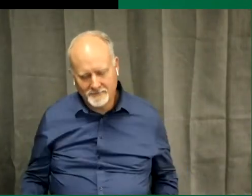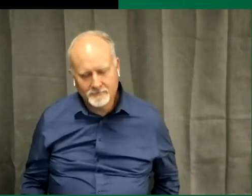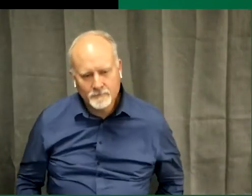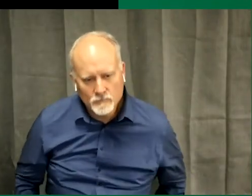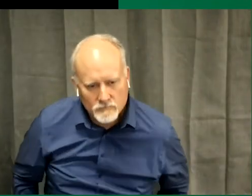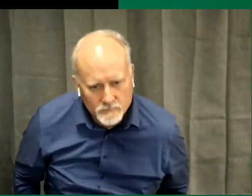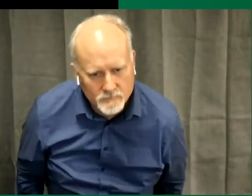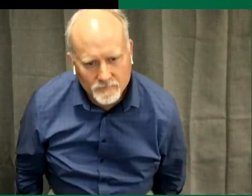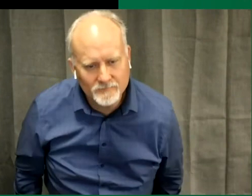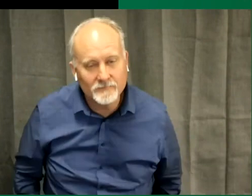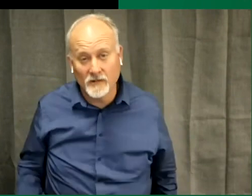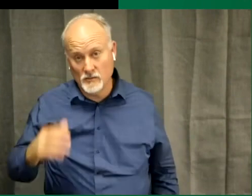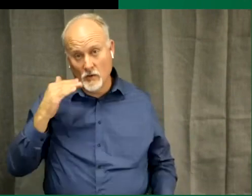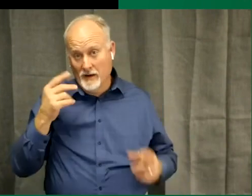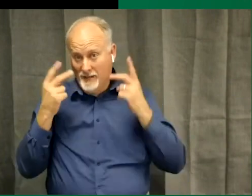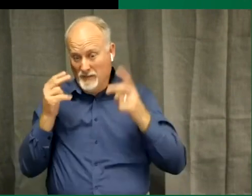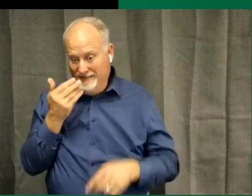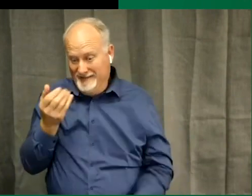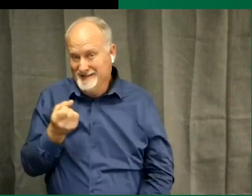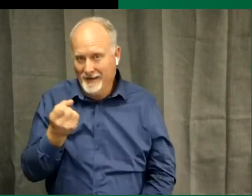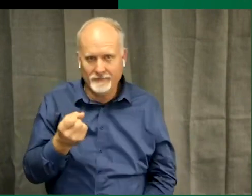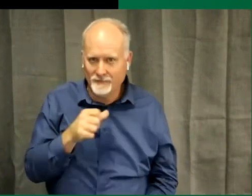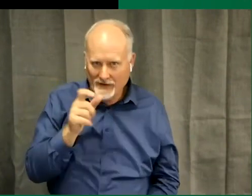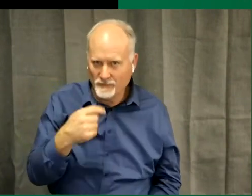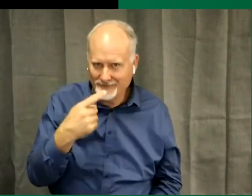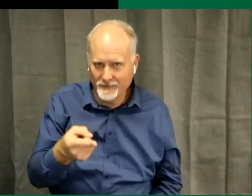so you all know halloween is saturday i probably don't have to tell you that um there are a lot of